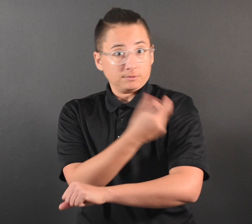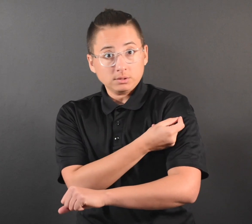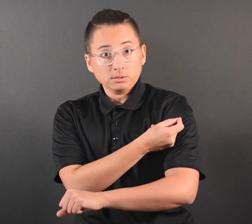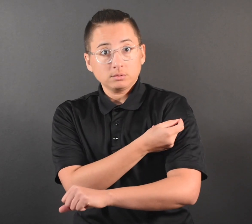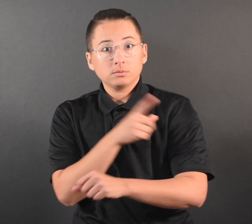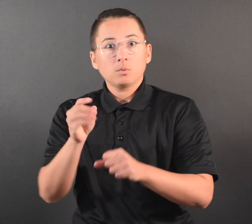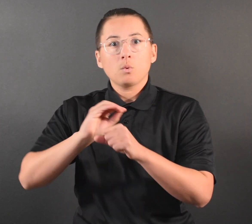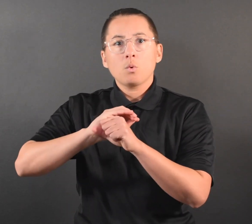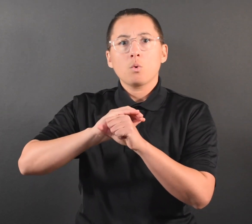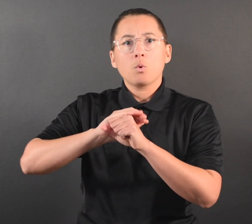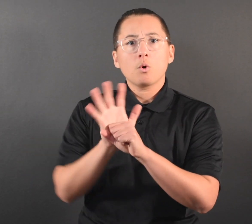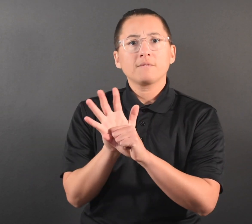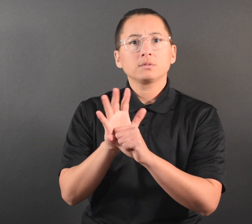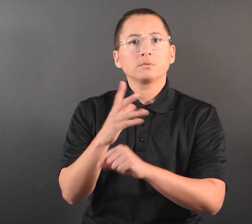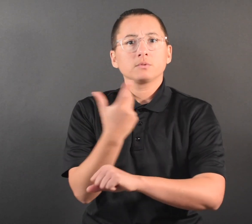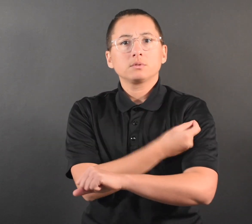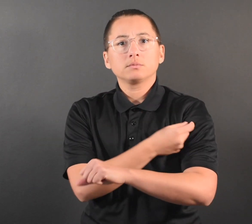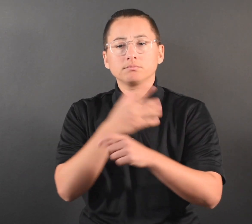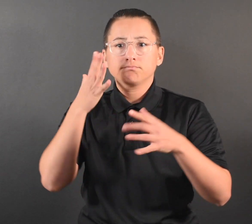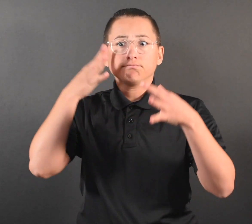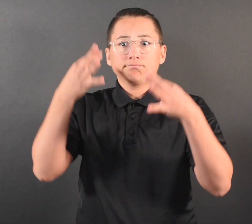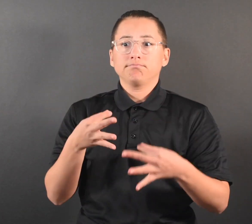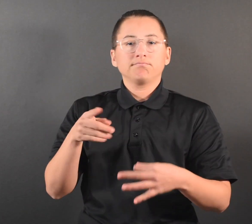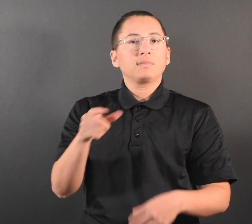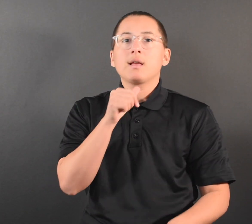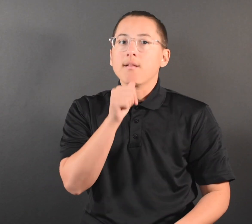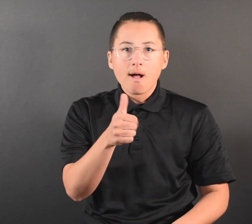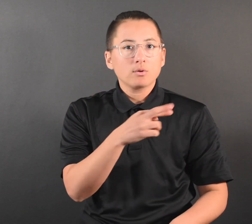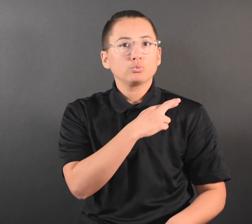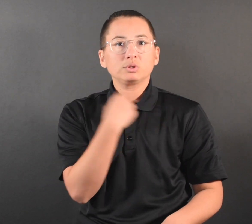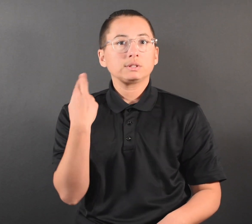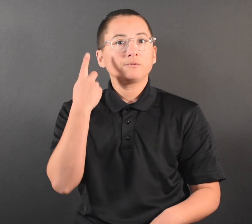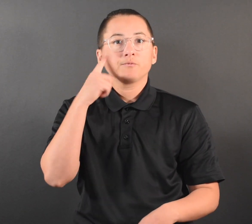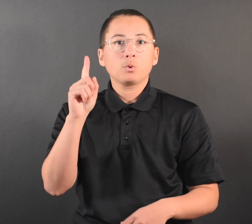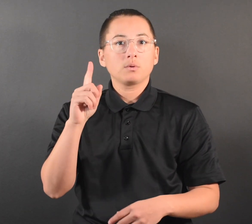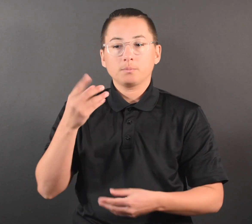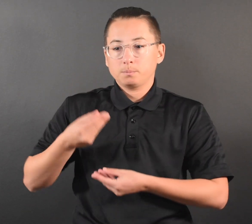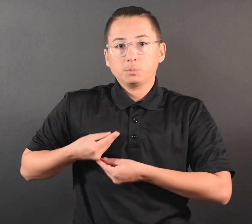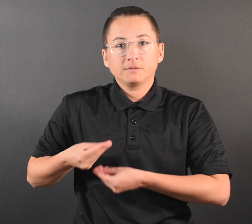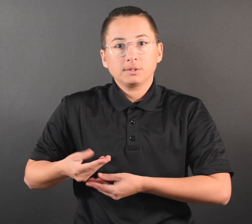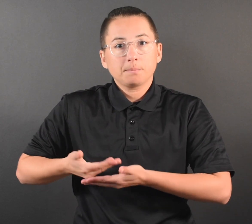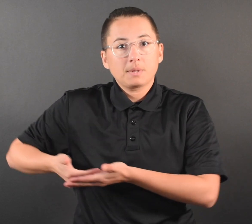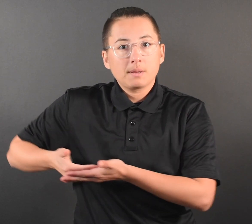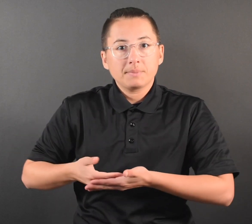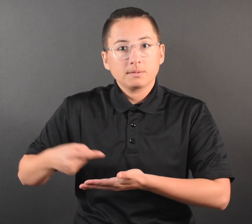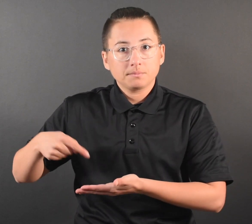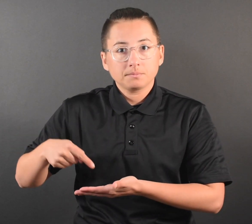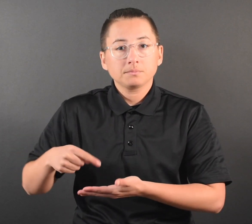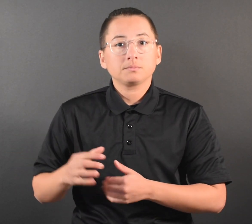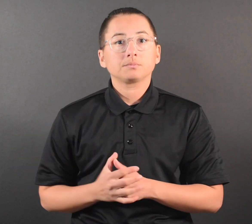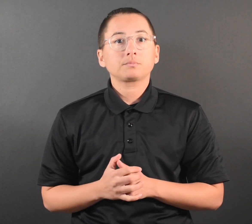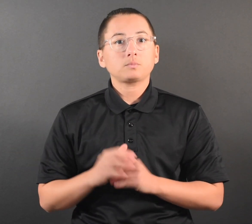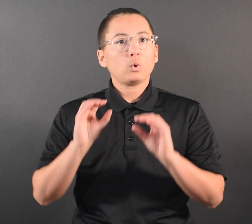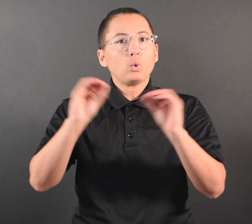vaccinated. COVID-19 vaccines are not thought to be a risk to the breastfeeding infant. There is